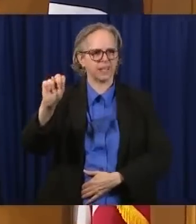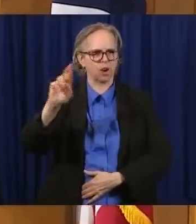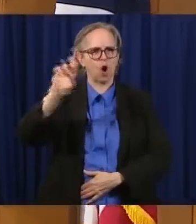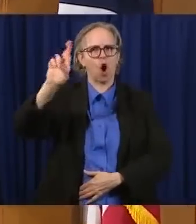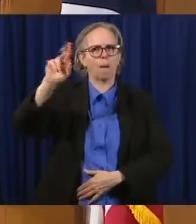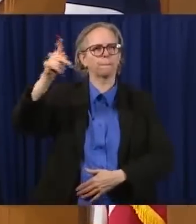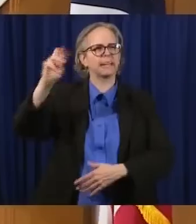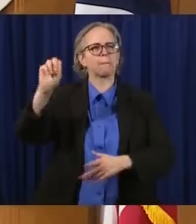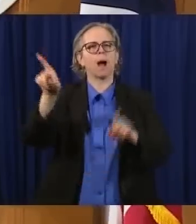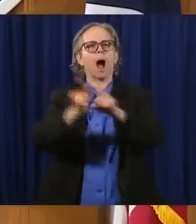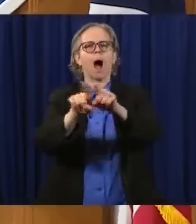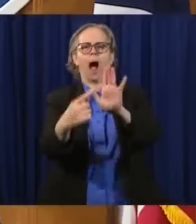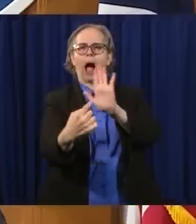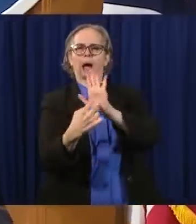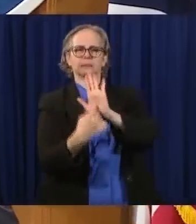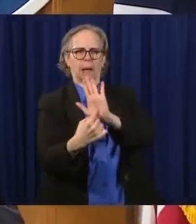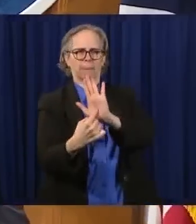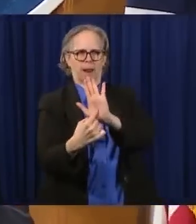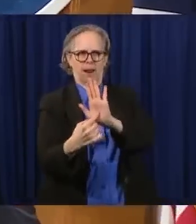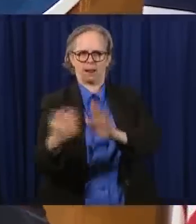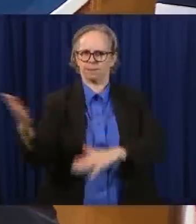I WANT TO SHOW THIS SLIDE.